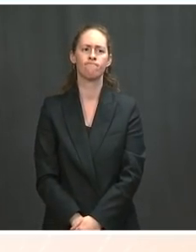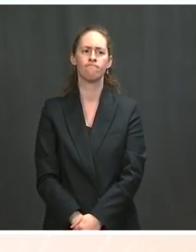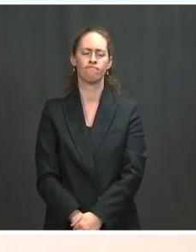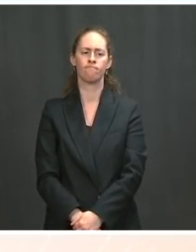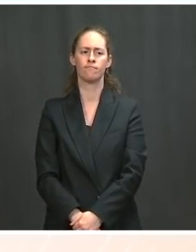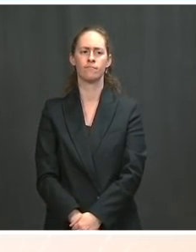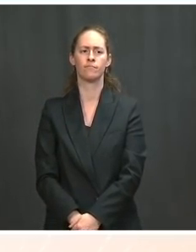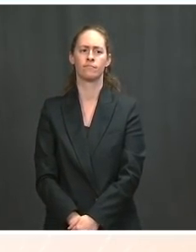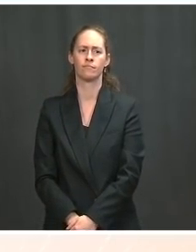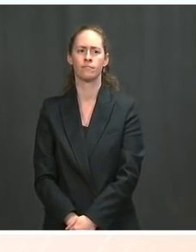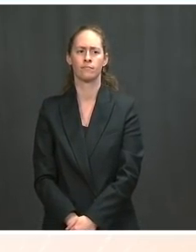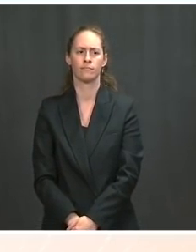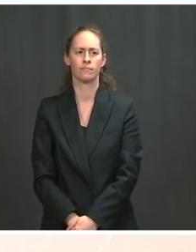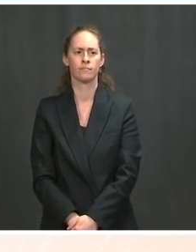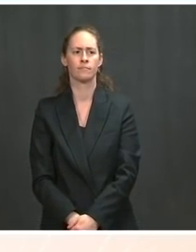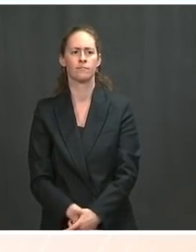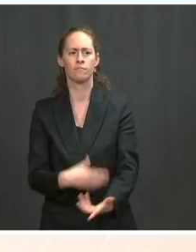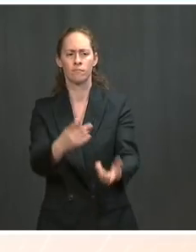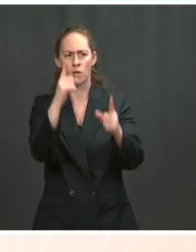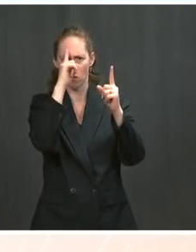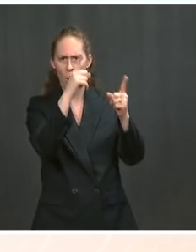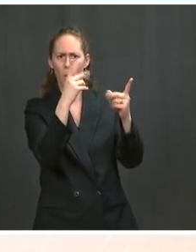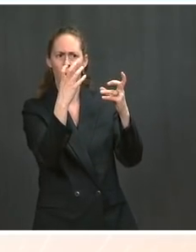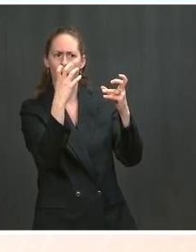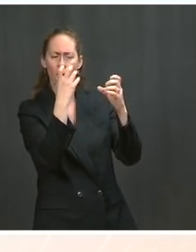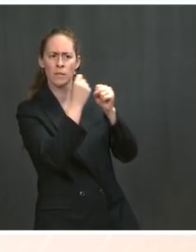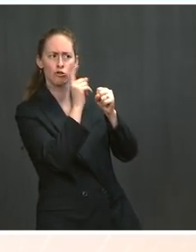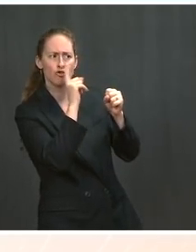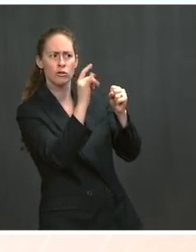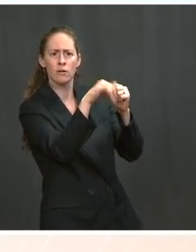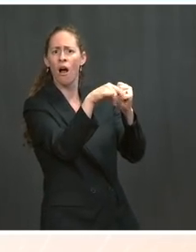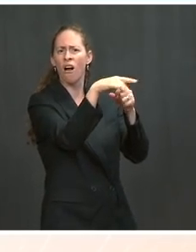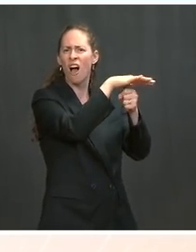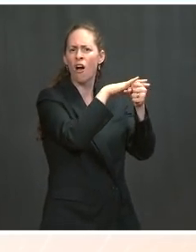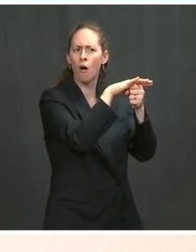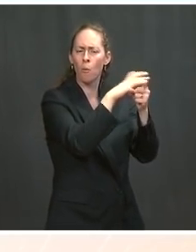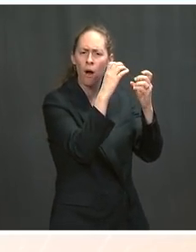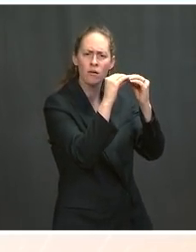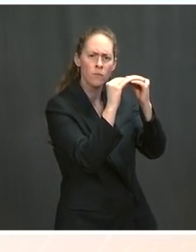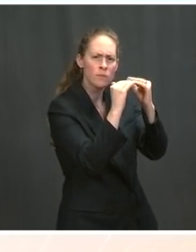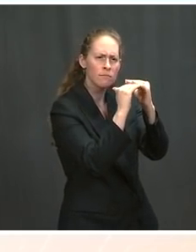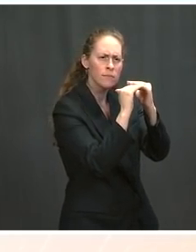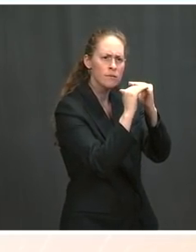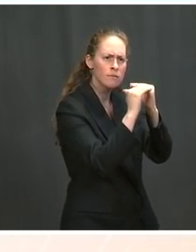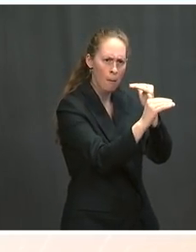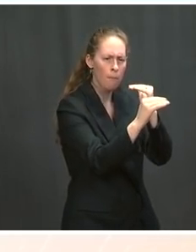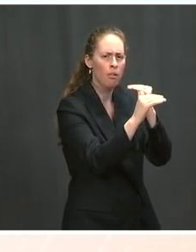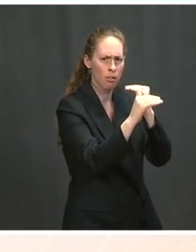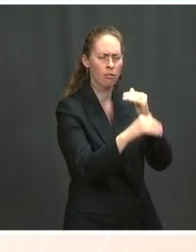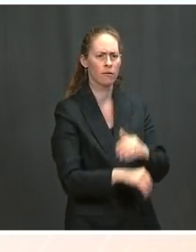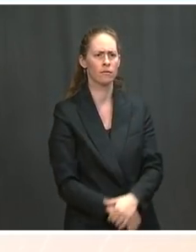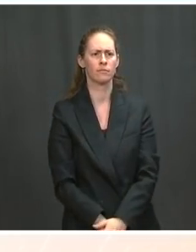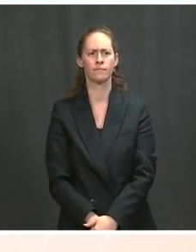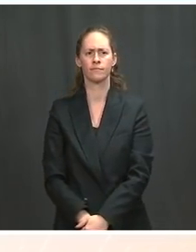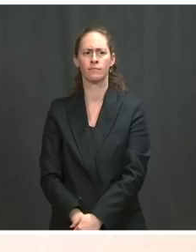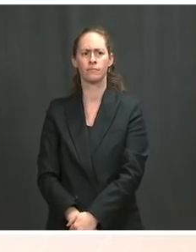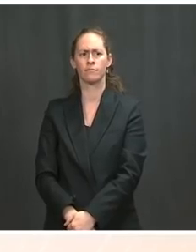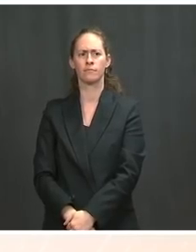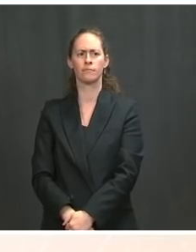And certainly, we would see that person as someone who would play an integral role. However, I would say there are a range of --